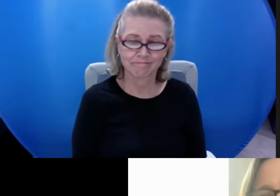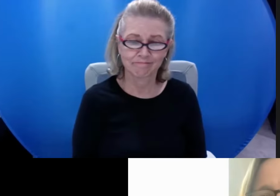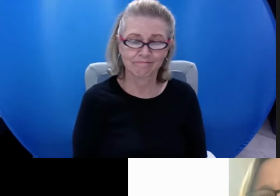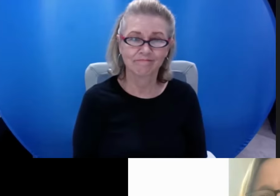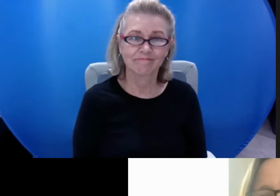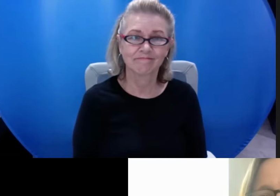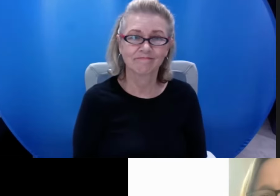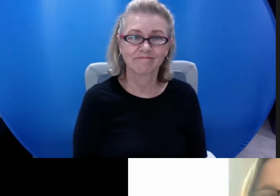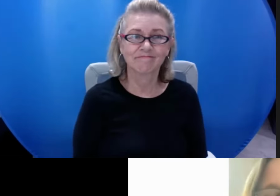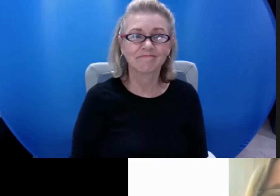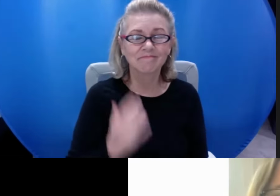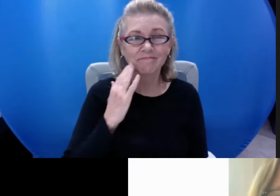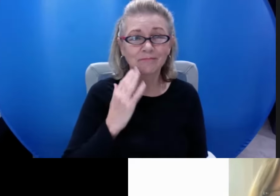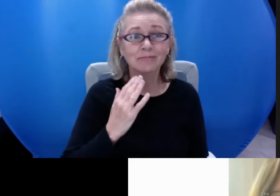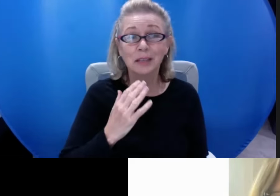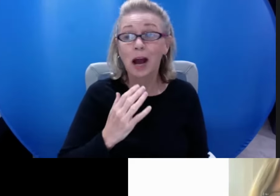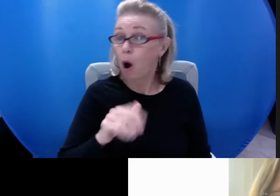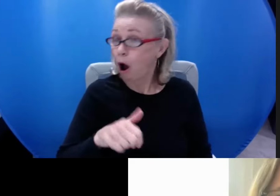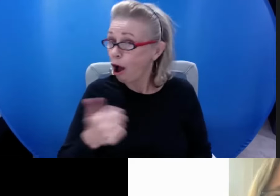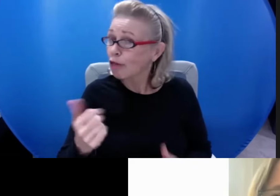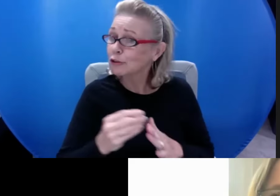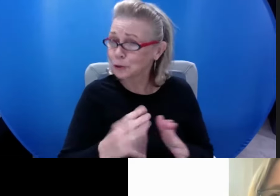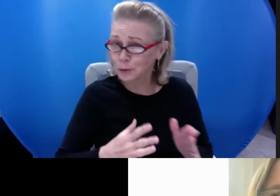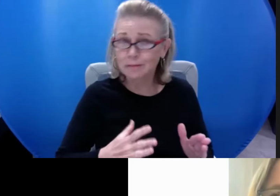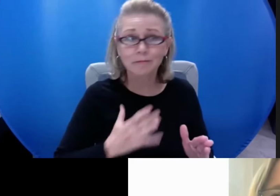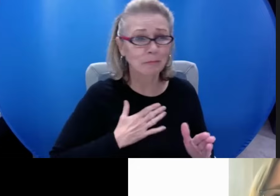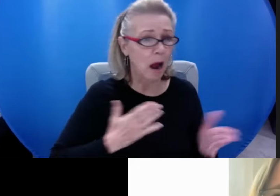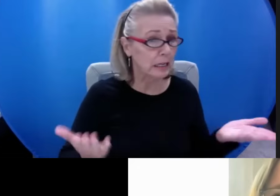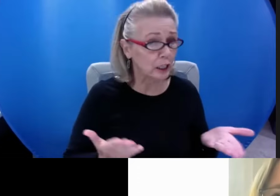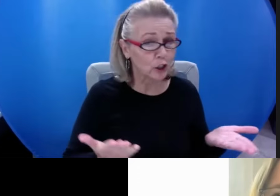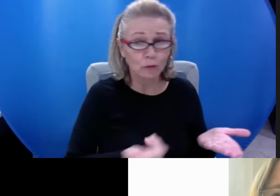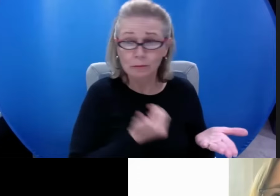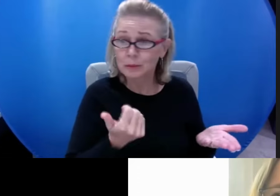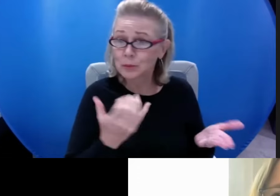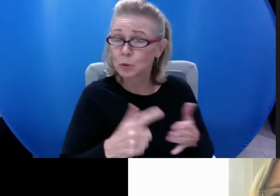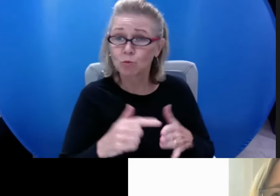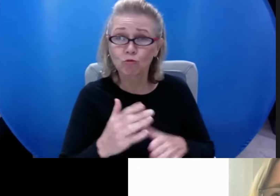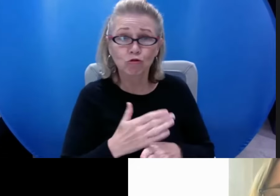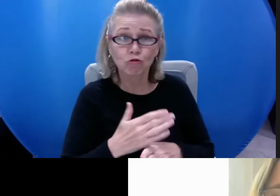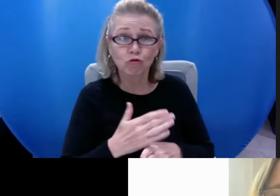bunch of my other students are here does anyone else want to share anything before i wrap it up?